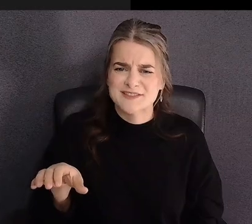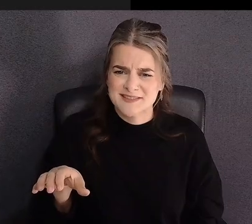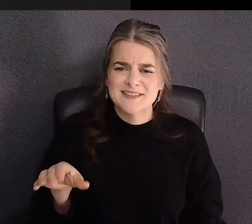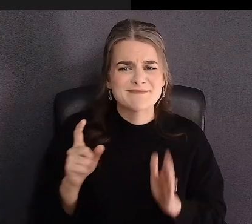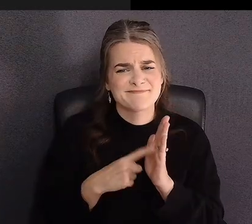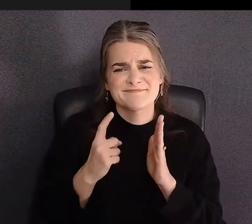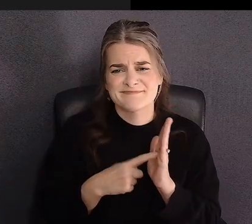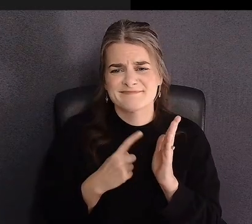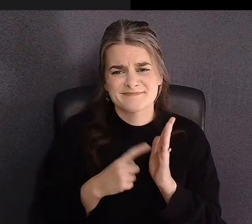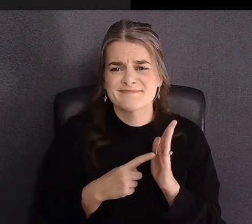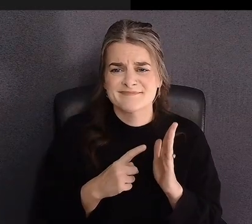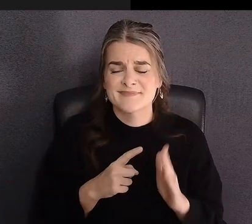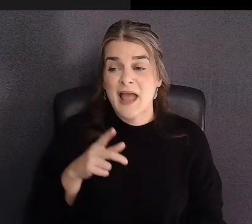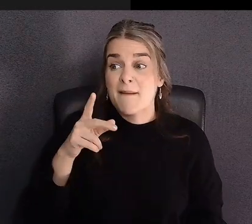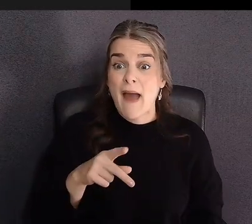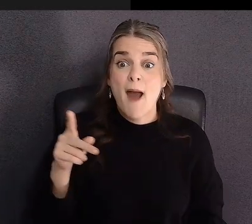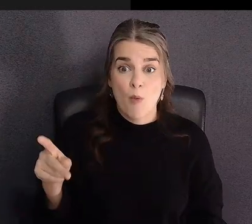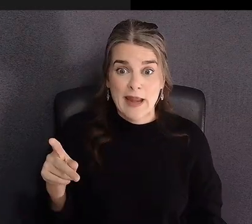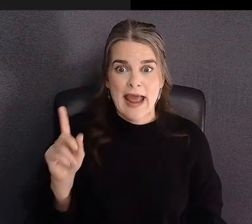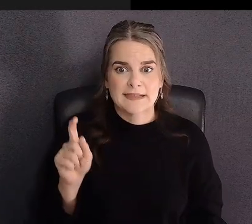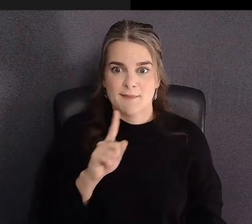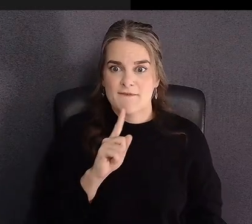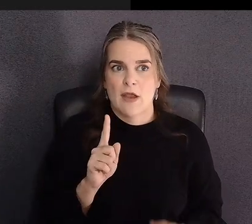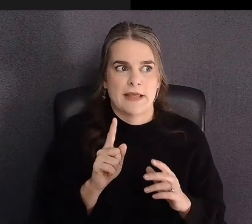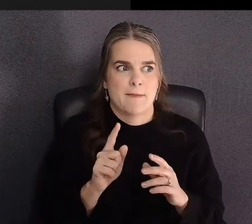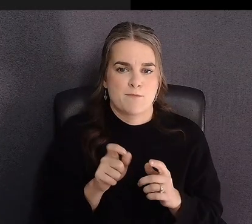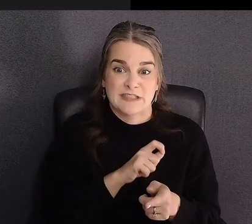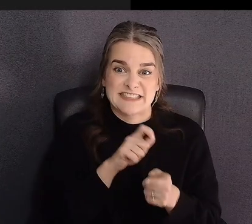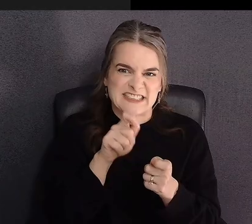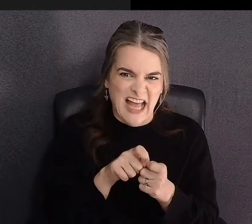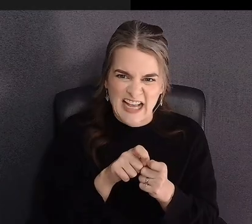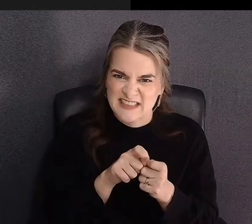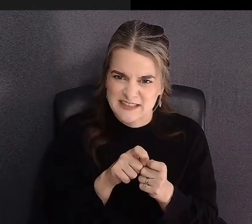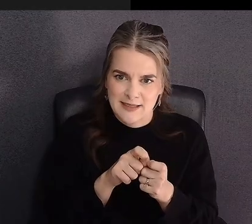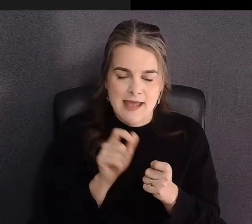In PowerPoint, it has to be very precise. If she's going to resize a text box,